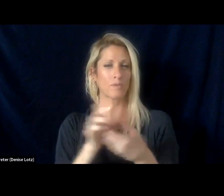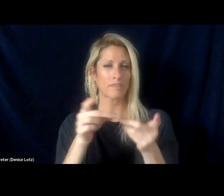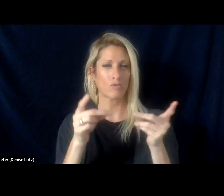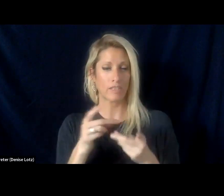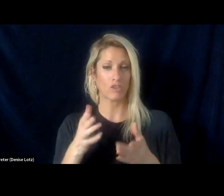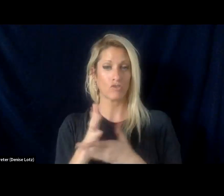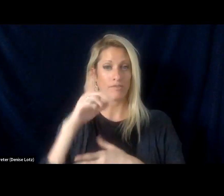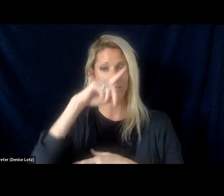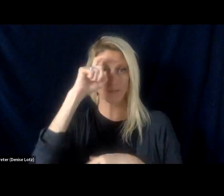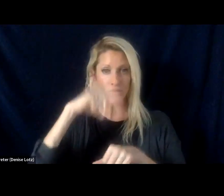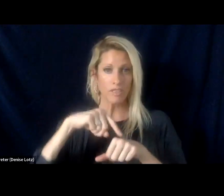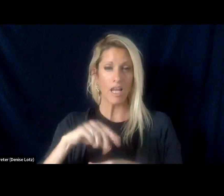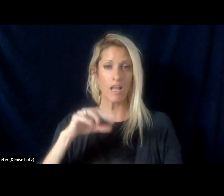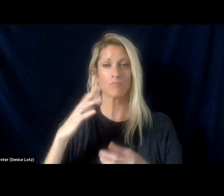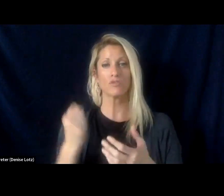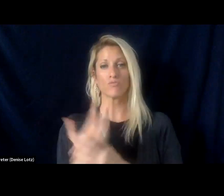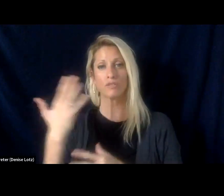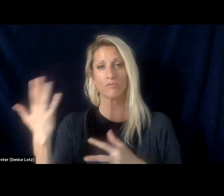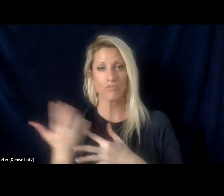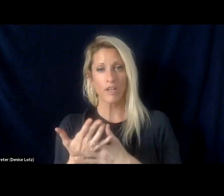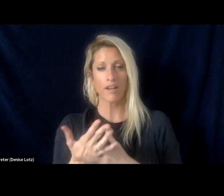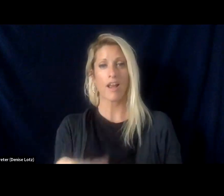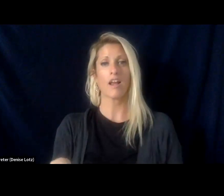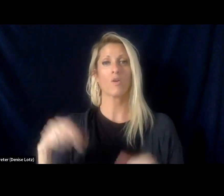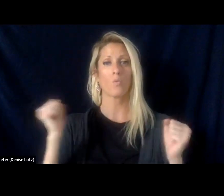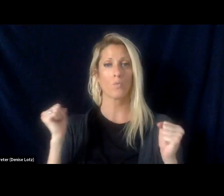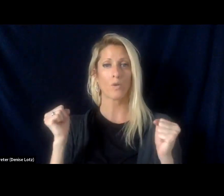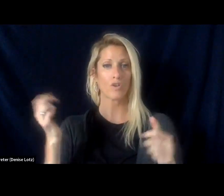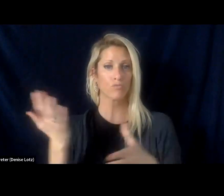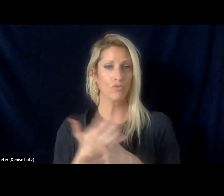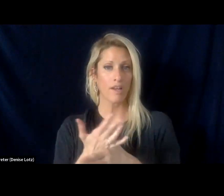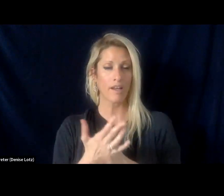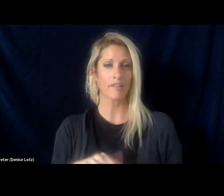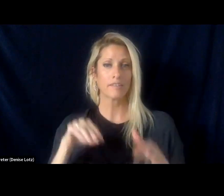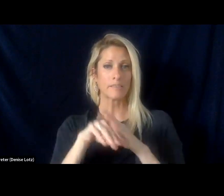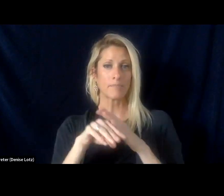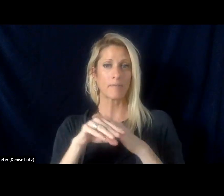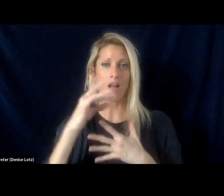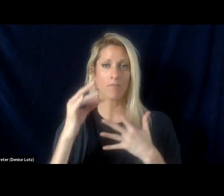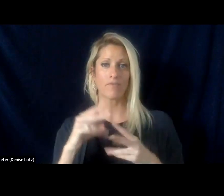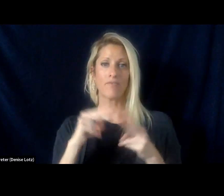summer and during spring break or winter break those accessibility options are very limited